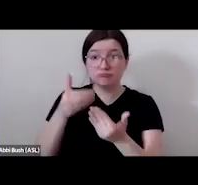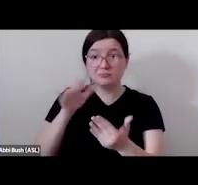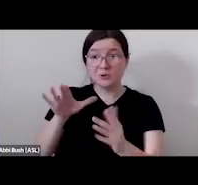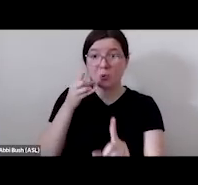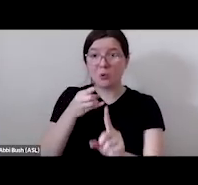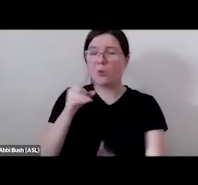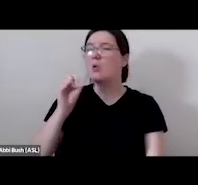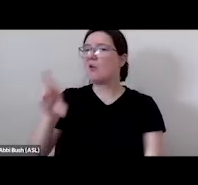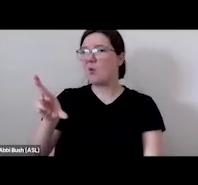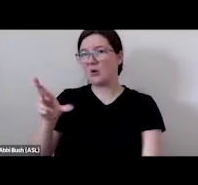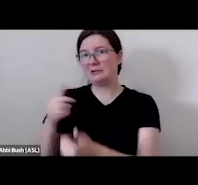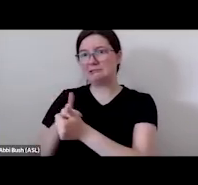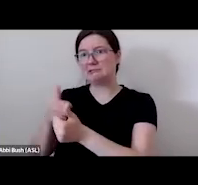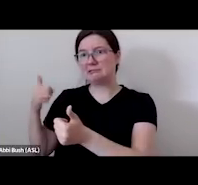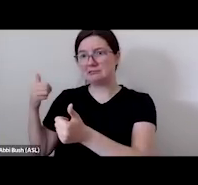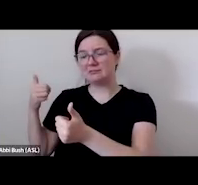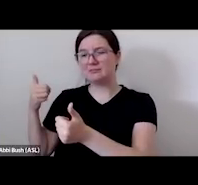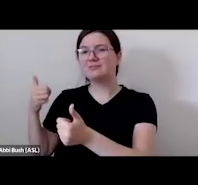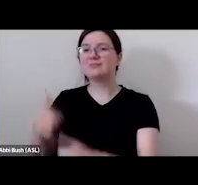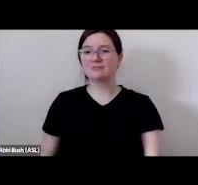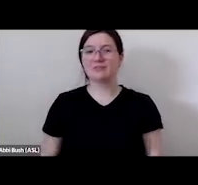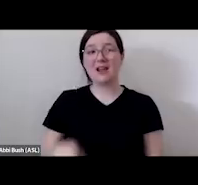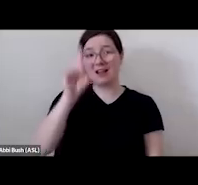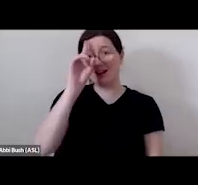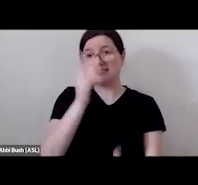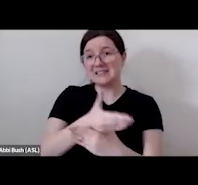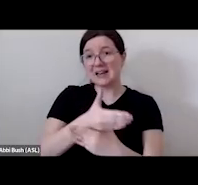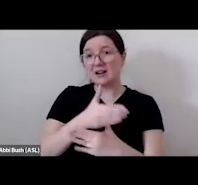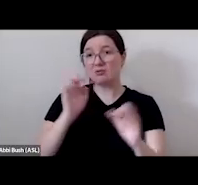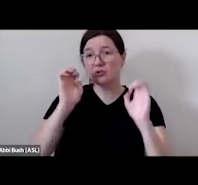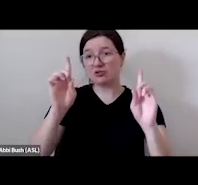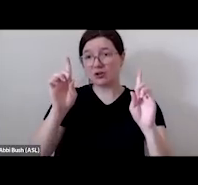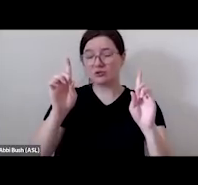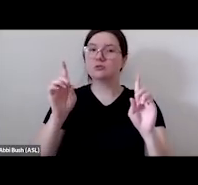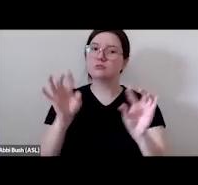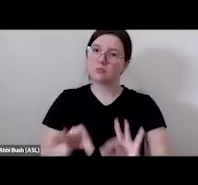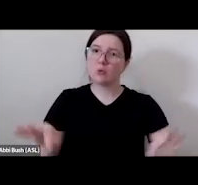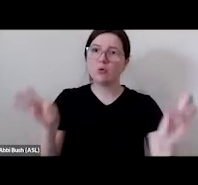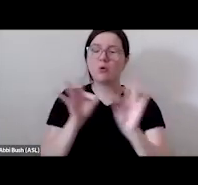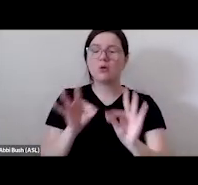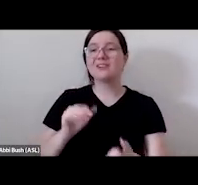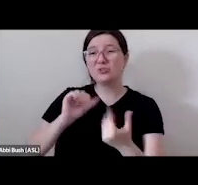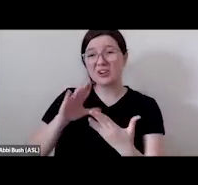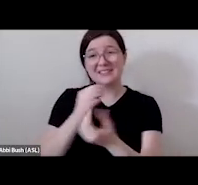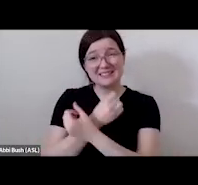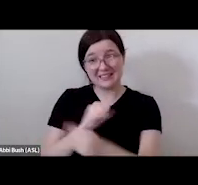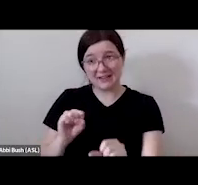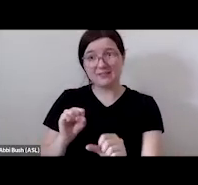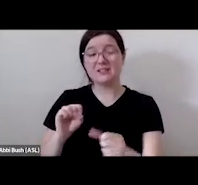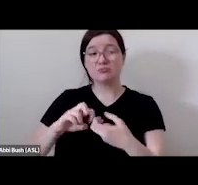Psycho education is critical. Addressing safety issues, preparing for inevitable ruptures.